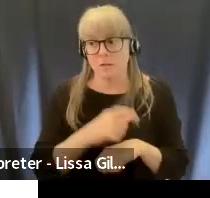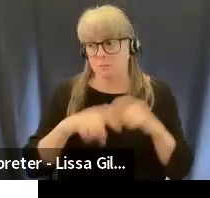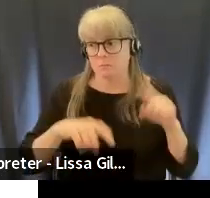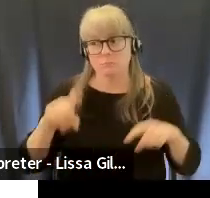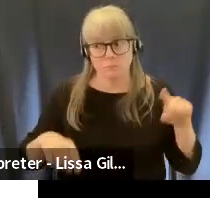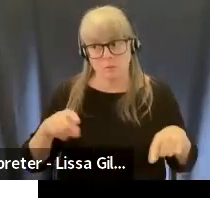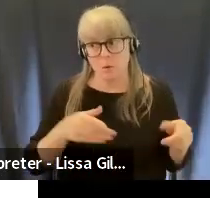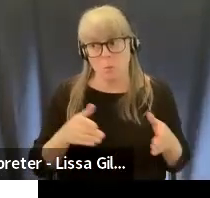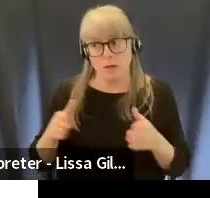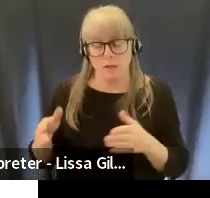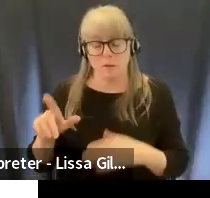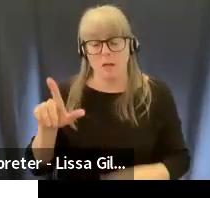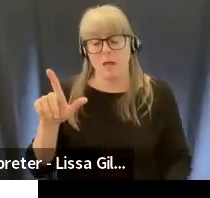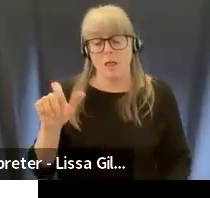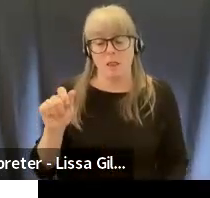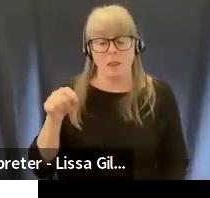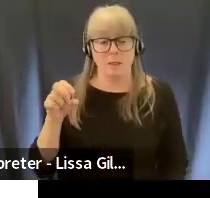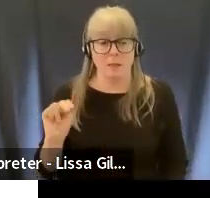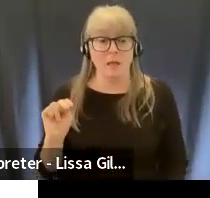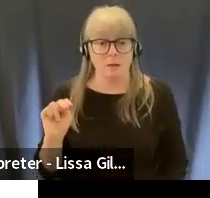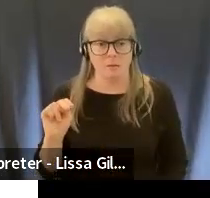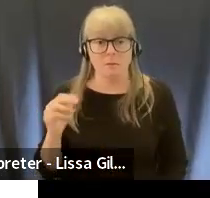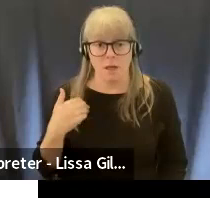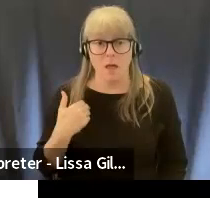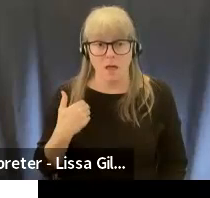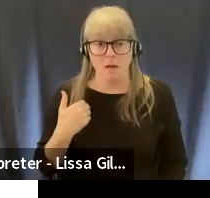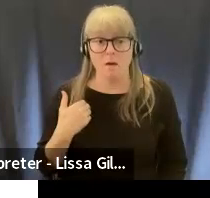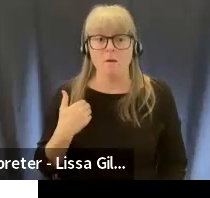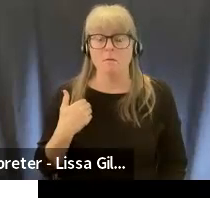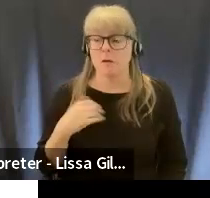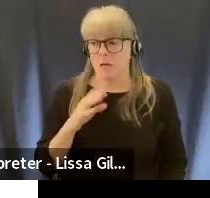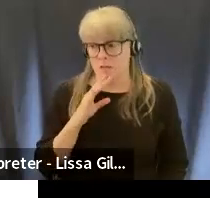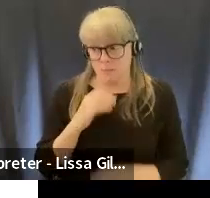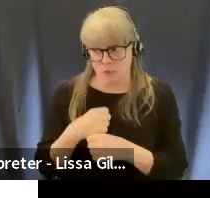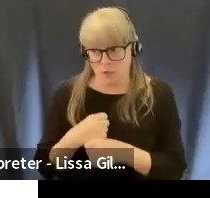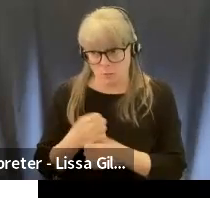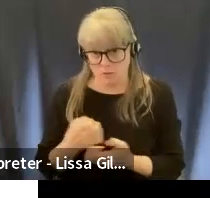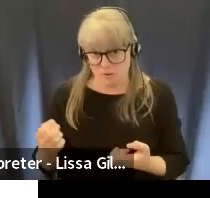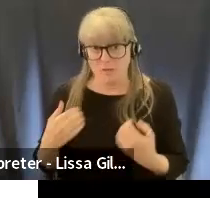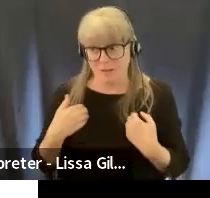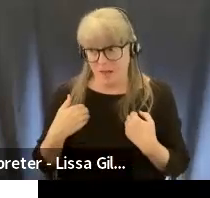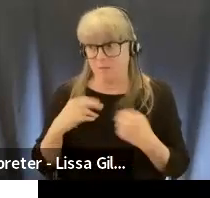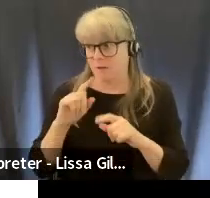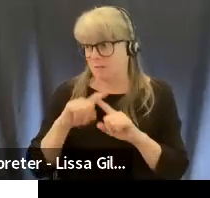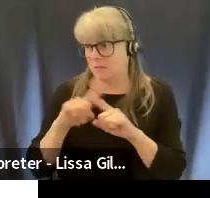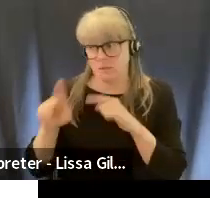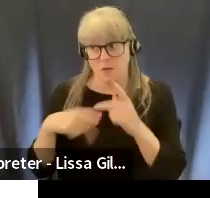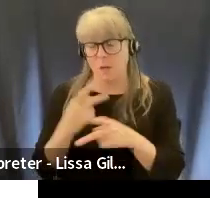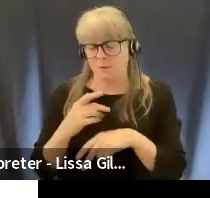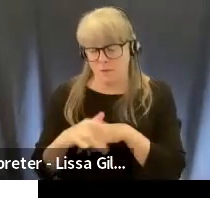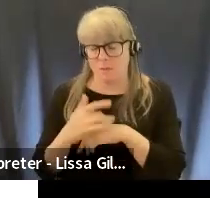Latin has space generating devices, various types that are available.